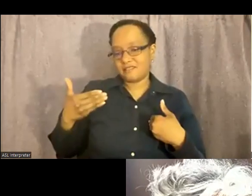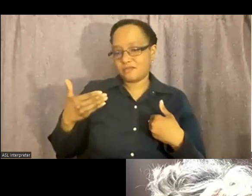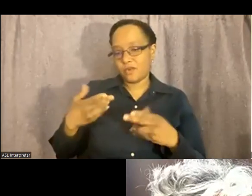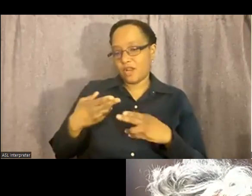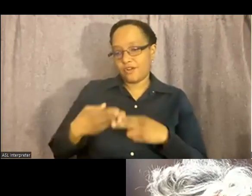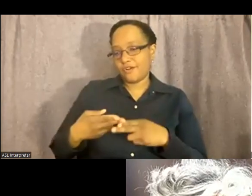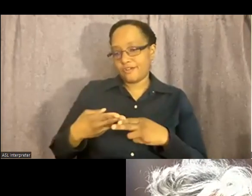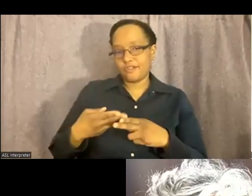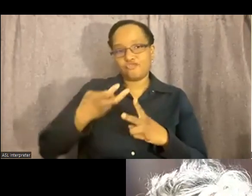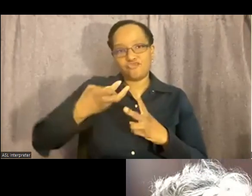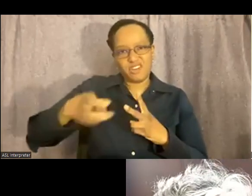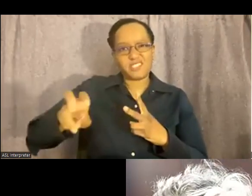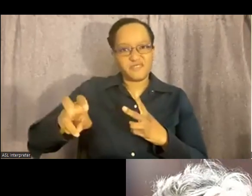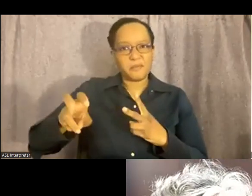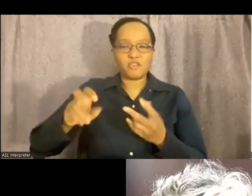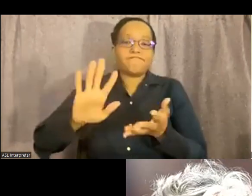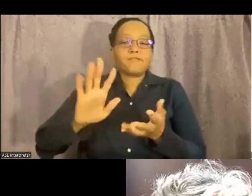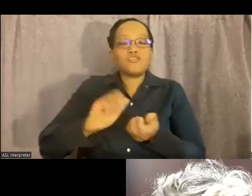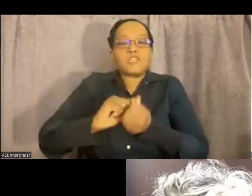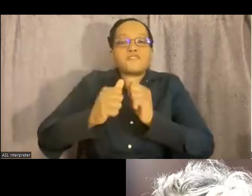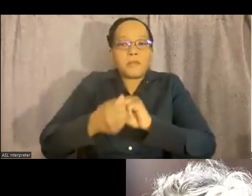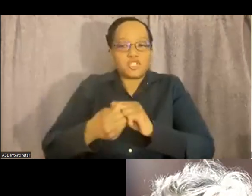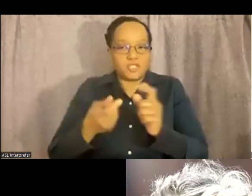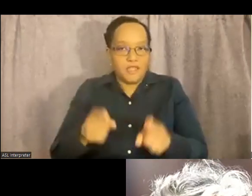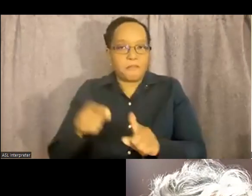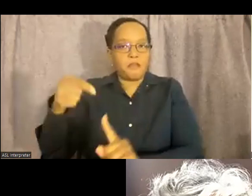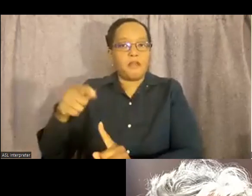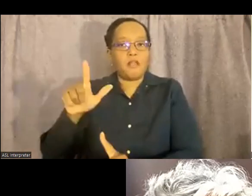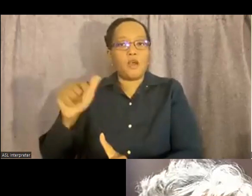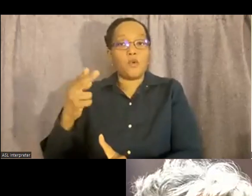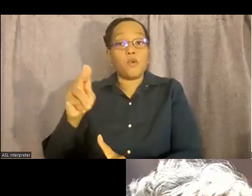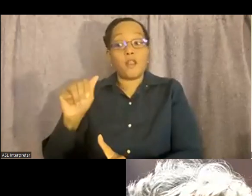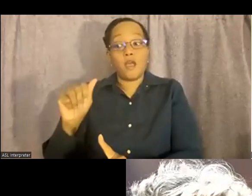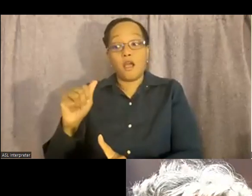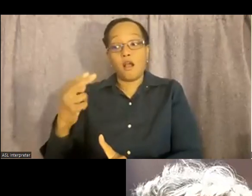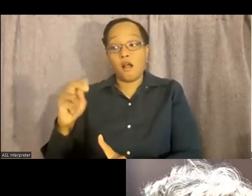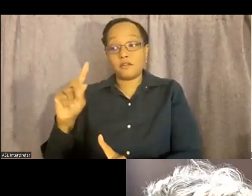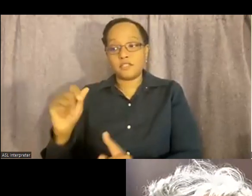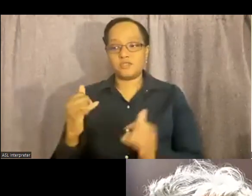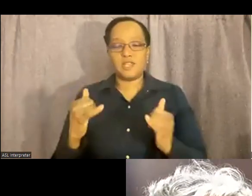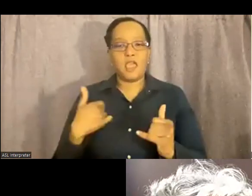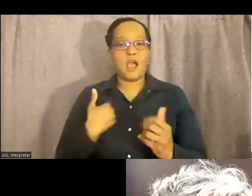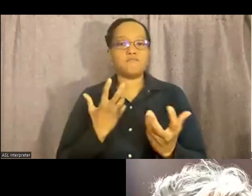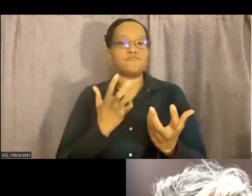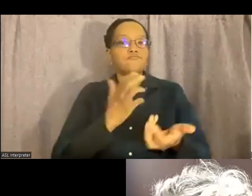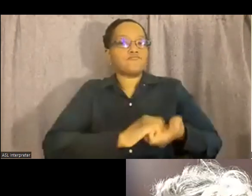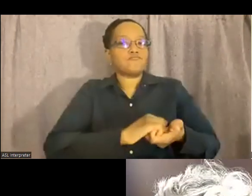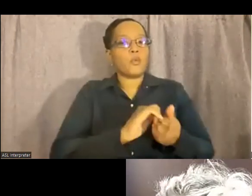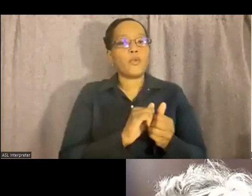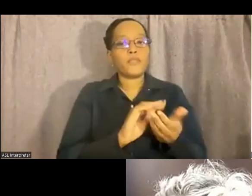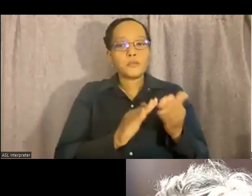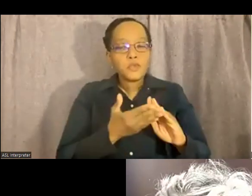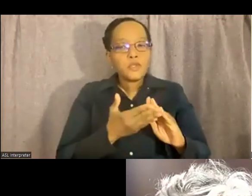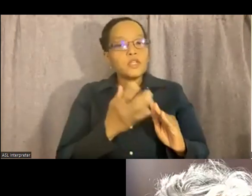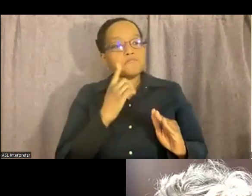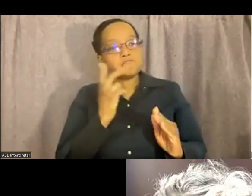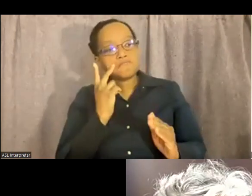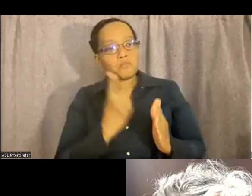. Today, I am trying to partner with community folks to see what we can see do for people